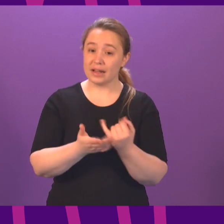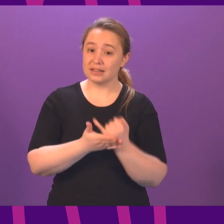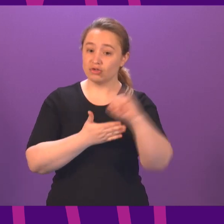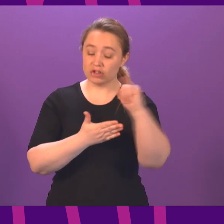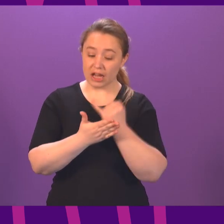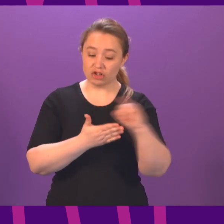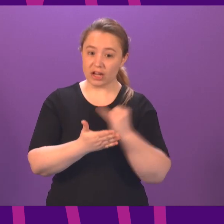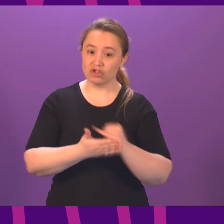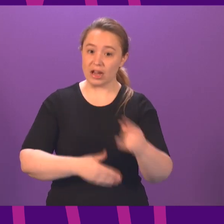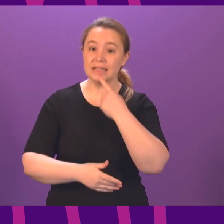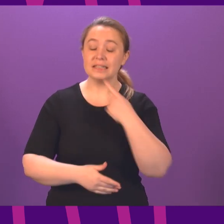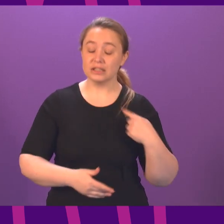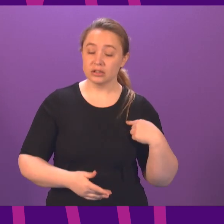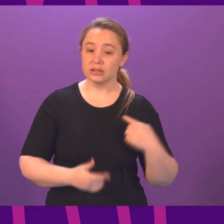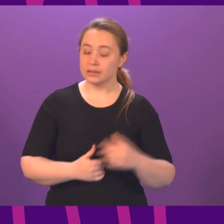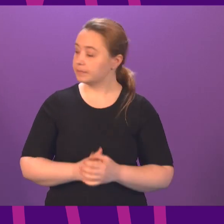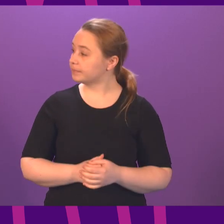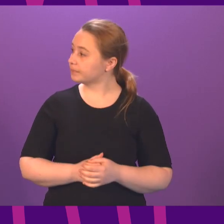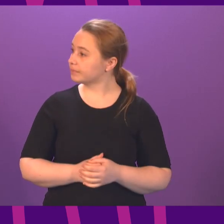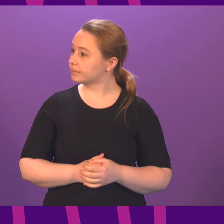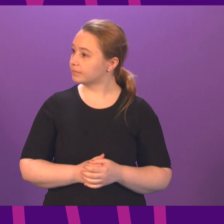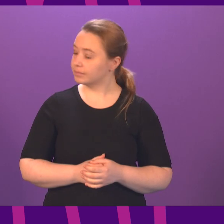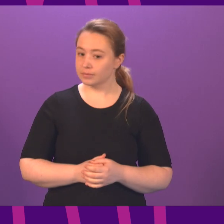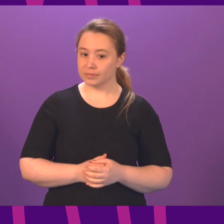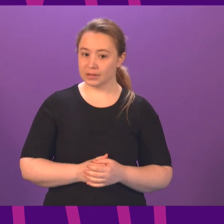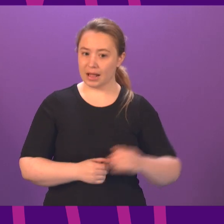The First Minister (Nicola Sturgeon): There was some muttering from Labour members.